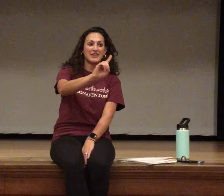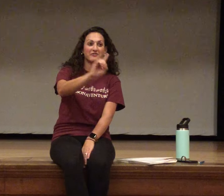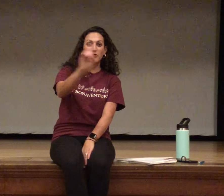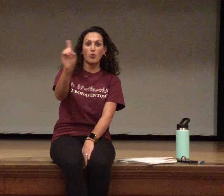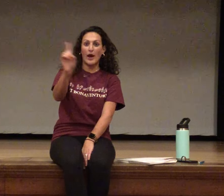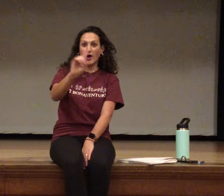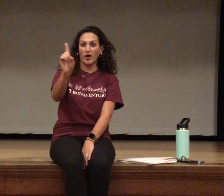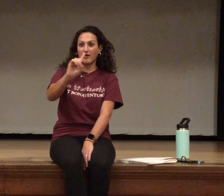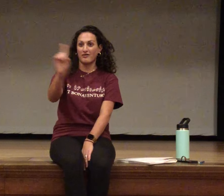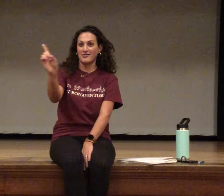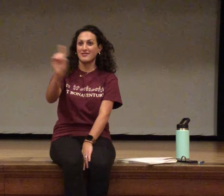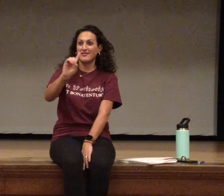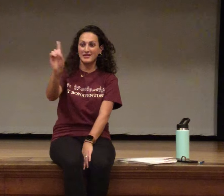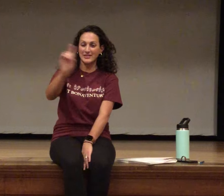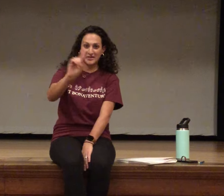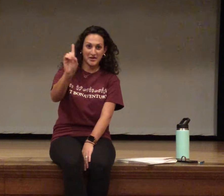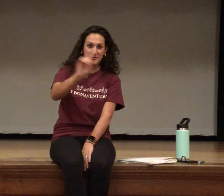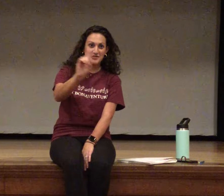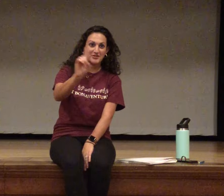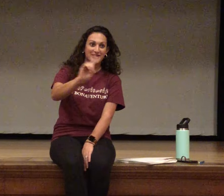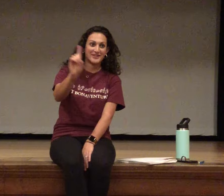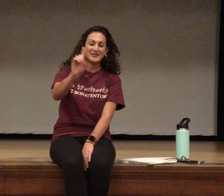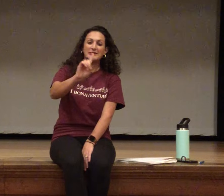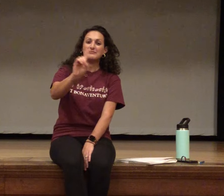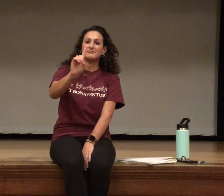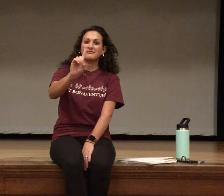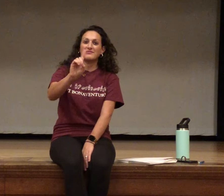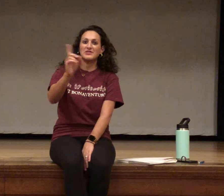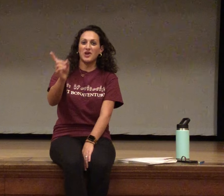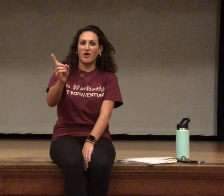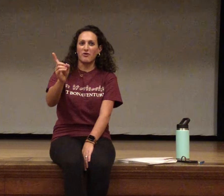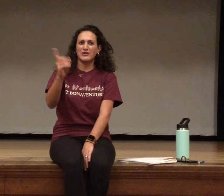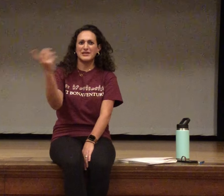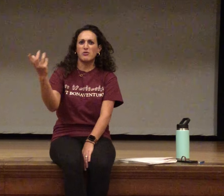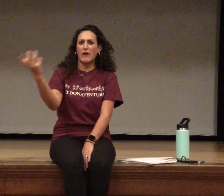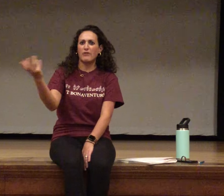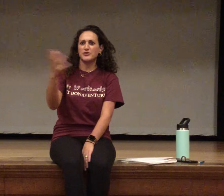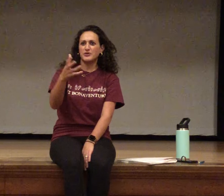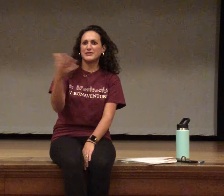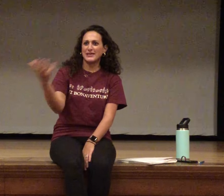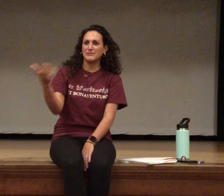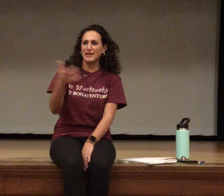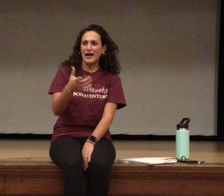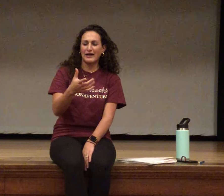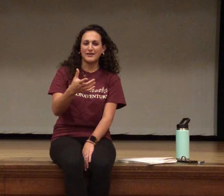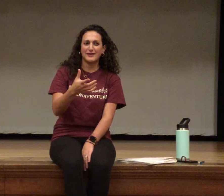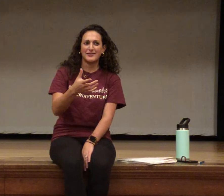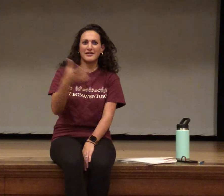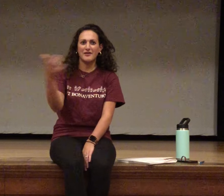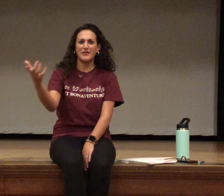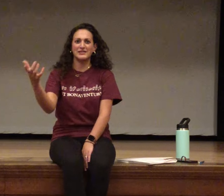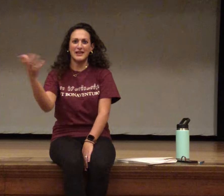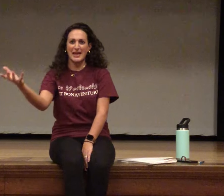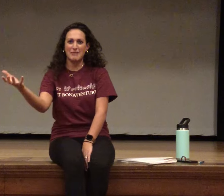the sign for where in sign language so it's like well why would you use the same sign if that's a